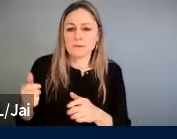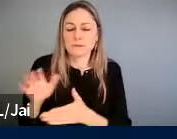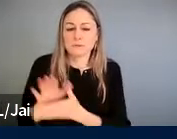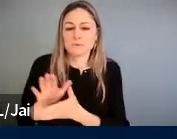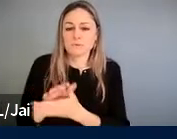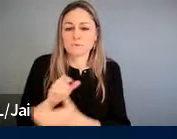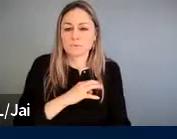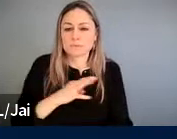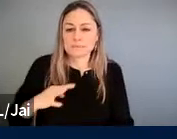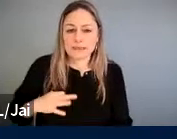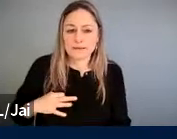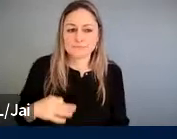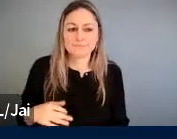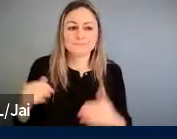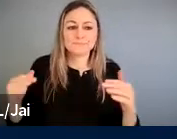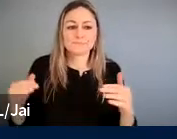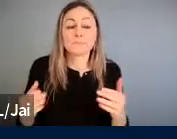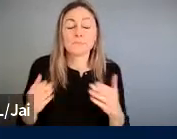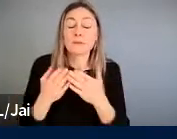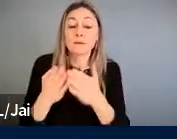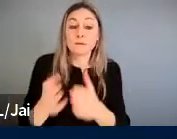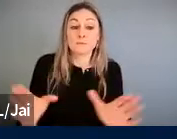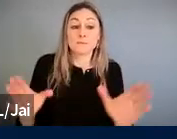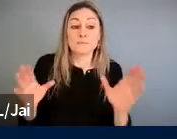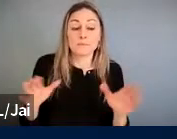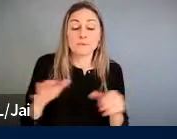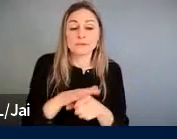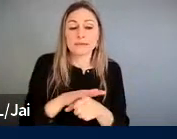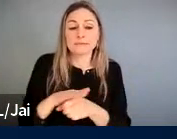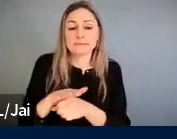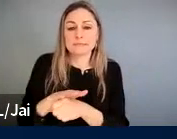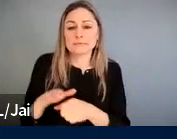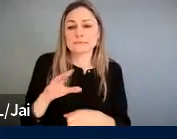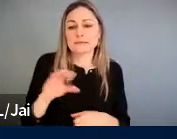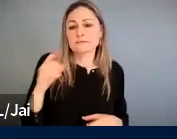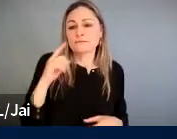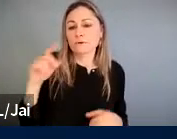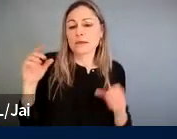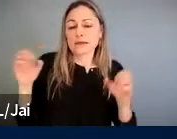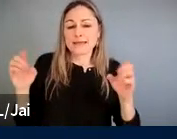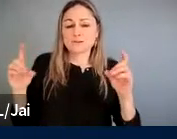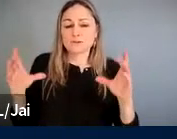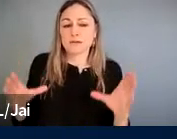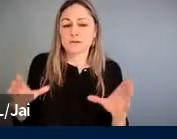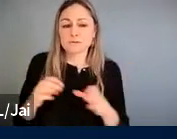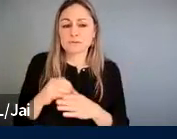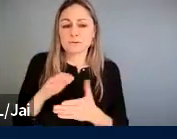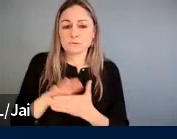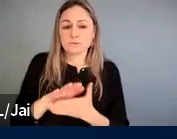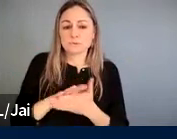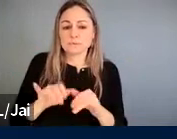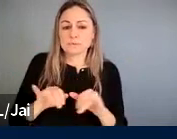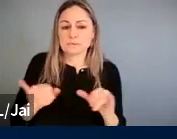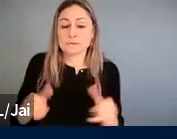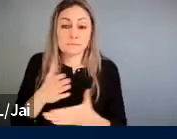For public entities and for educators and school systems, some of the recommendations